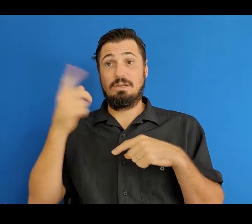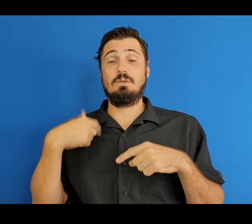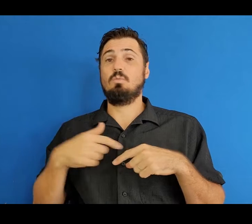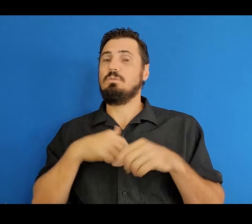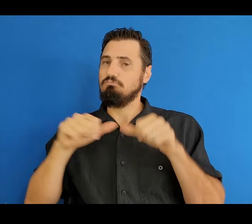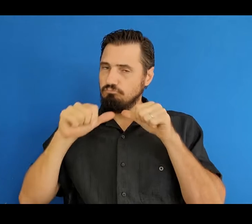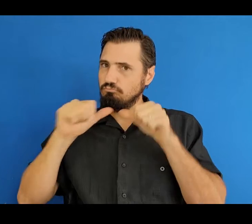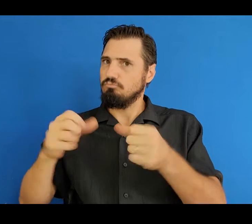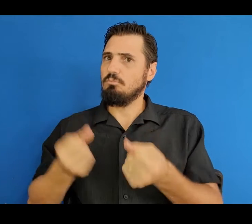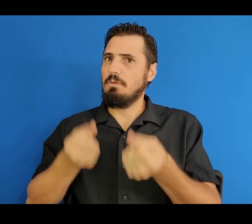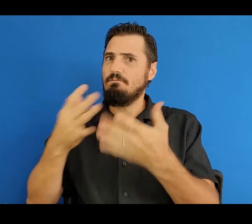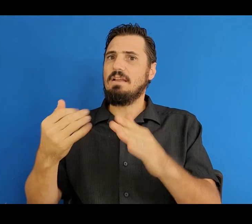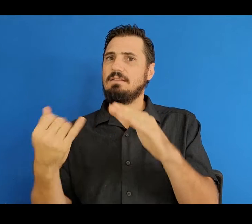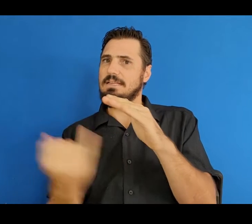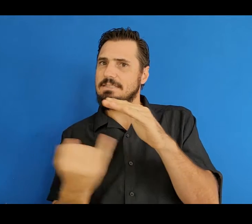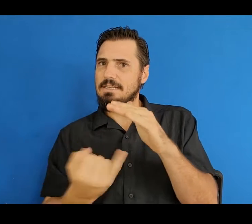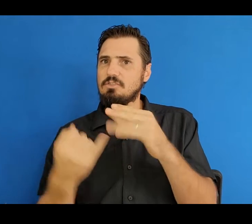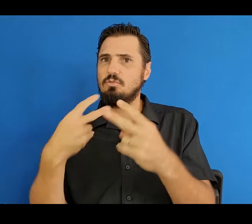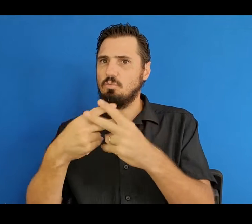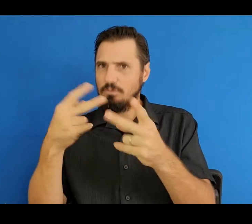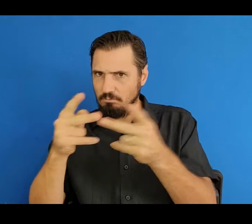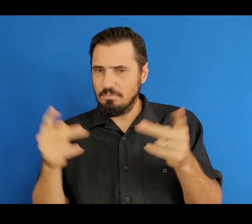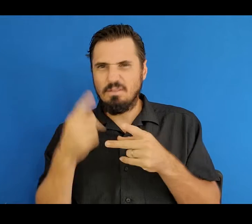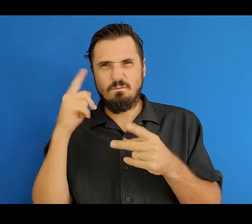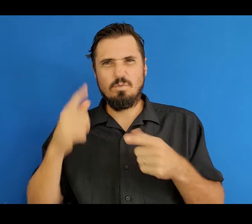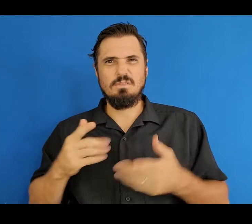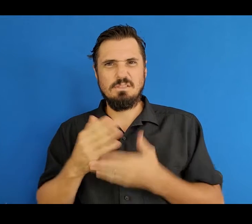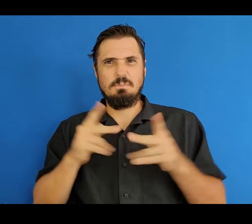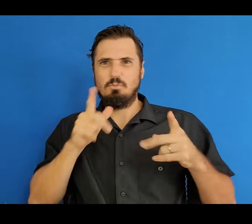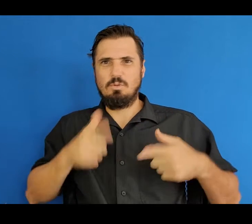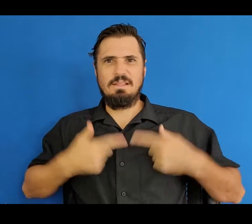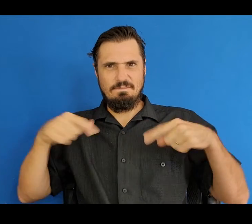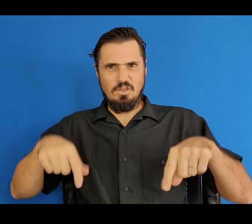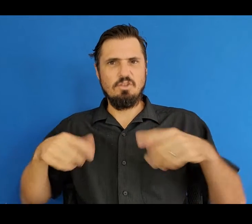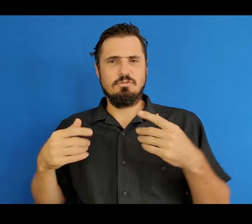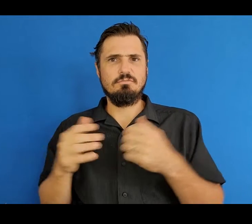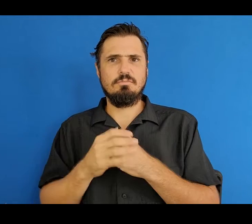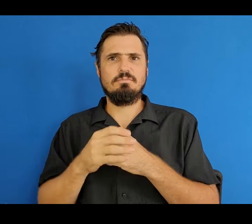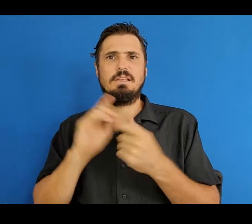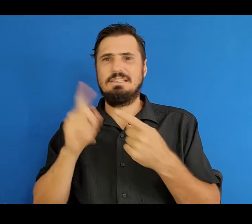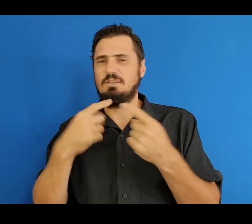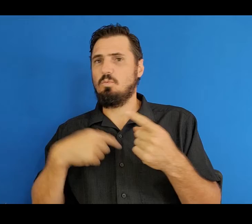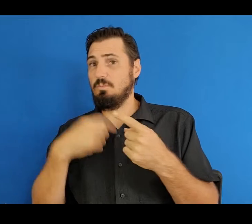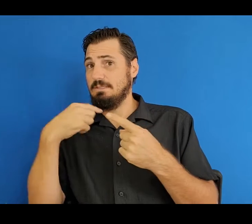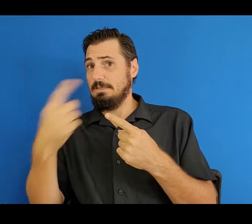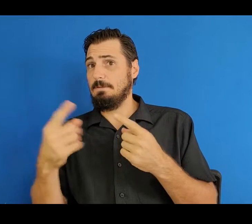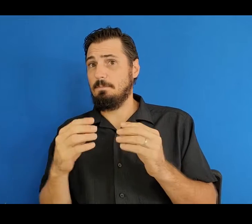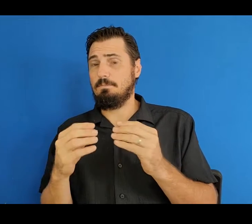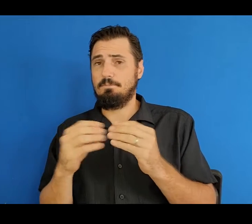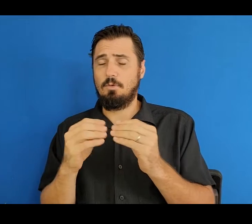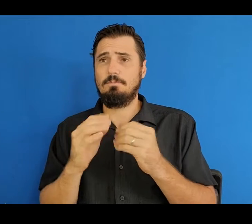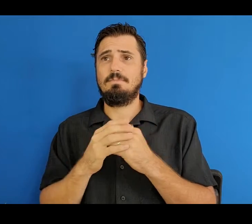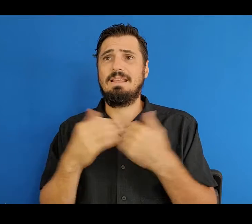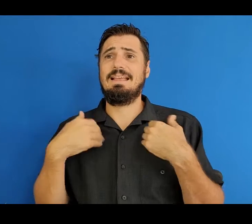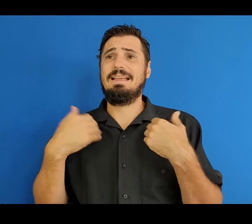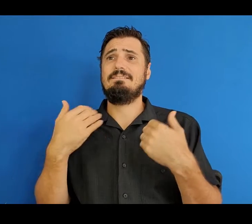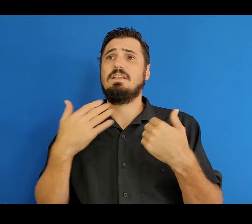quarantine space to residents on a limited basis until further notice Mahalo Kauai! Have a safe and enjoyable holiday season